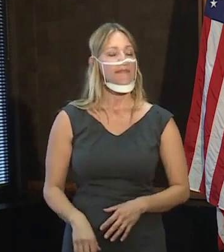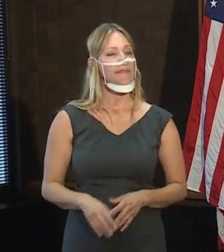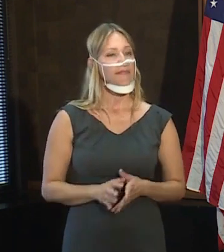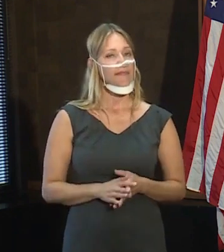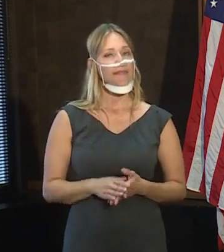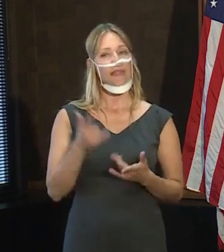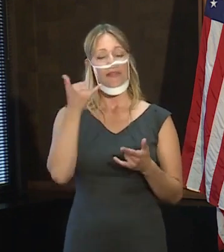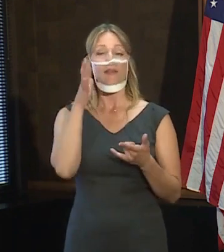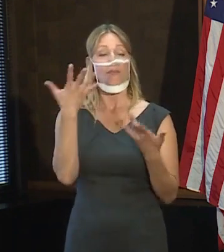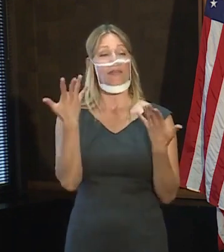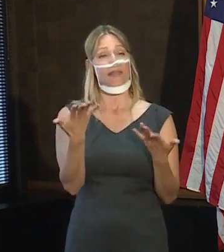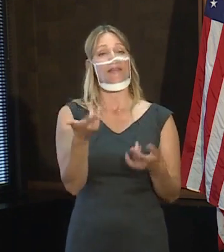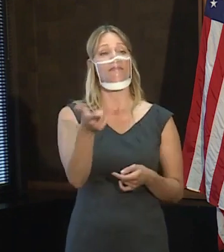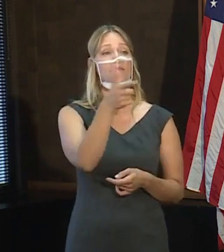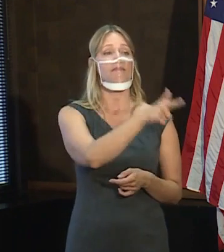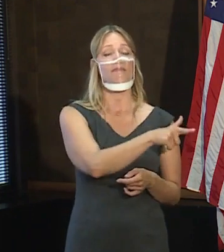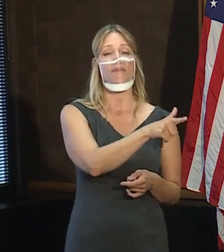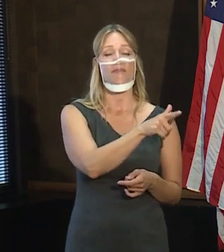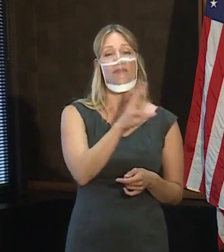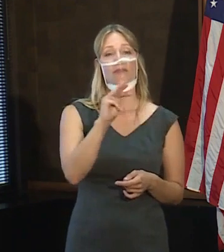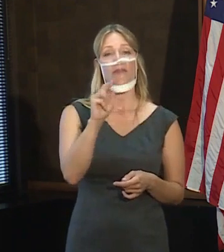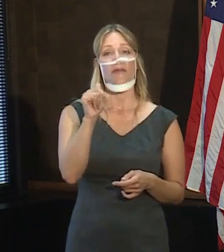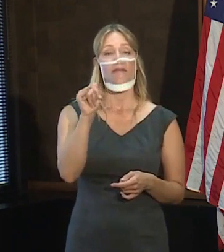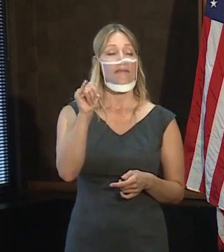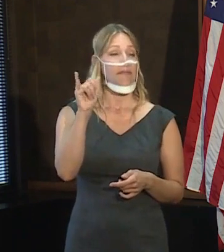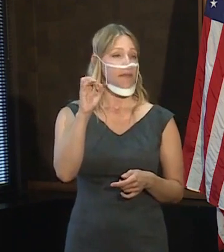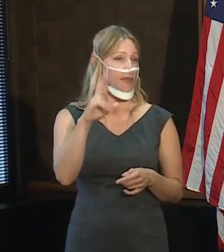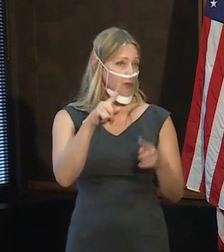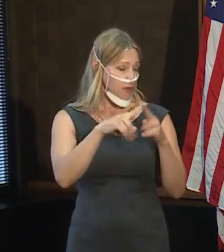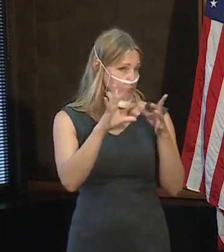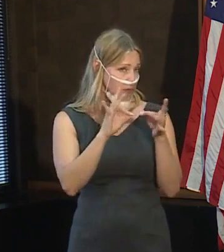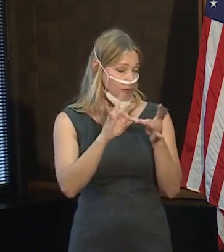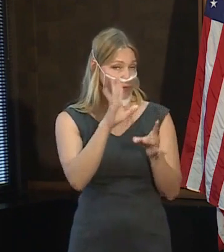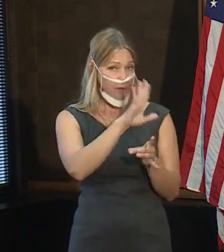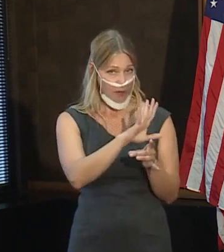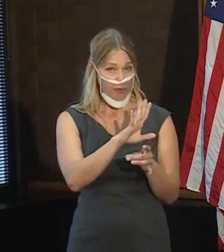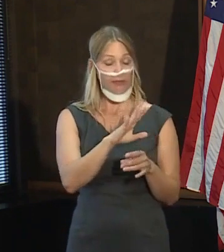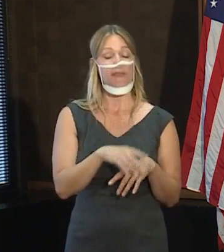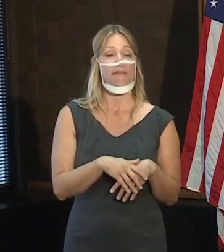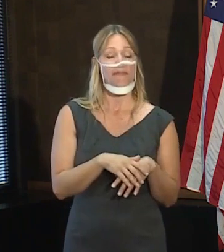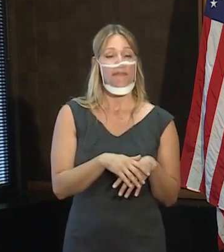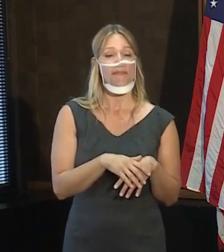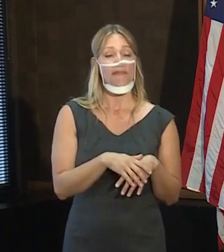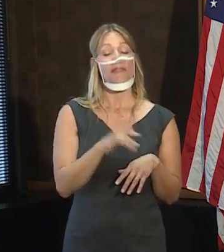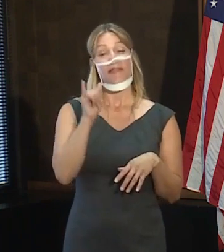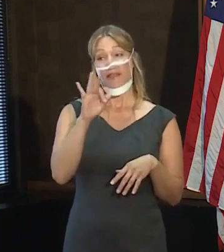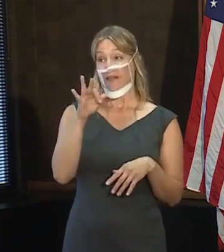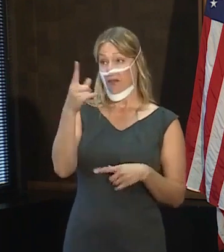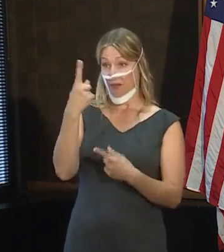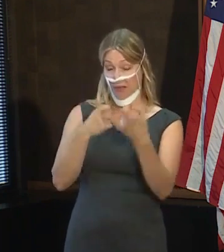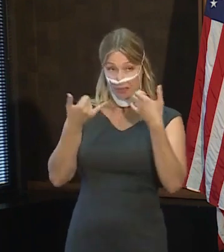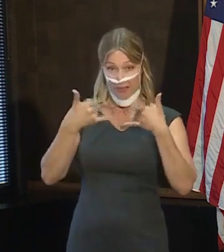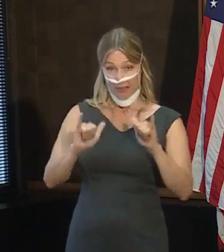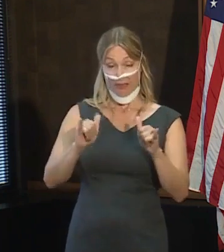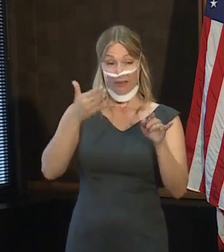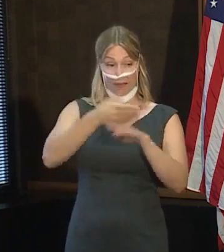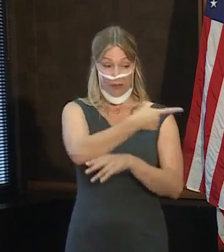SO WITH THAT I THINK I’M GOING TO GIVE IT TO THE MAYOR TO MAKE HER REMARKS AND IF YOU HAVE QUESTIONS AFTERWARDS, I CAN